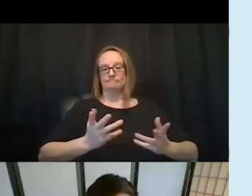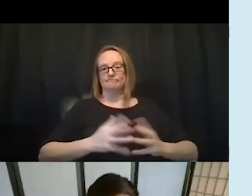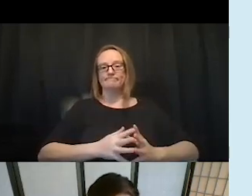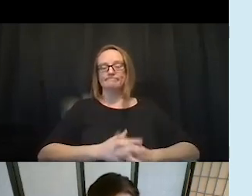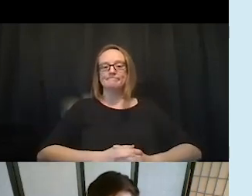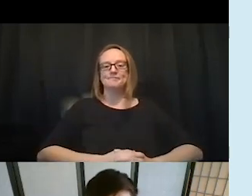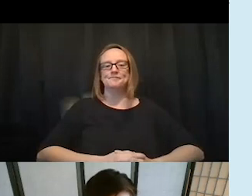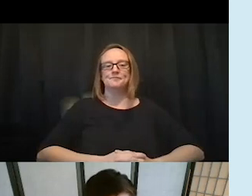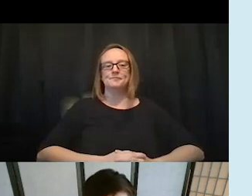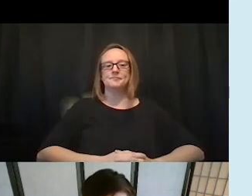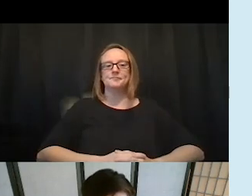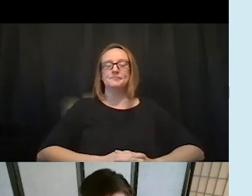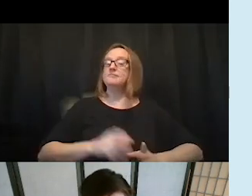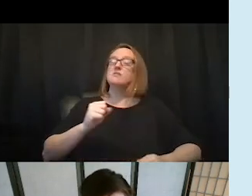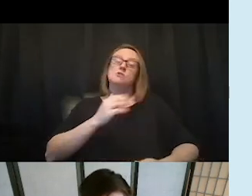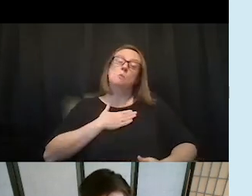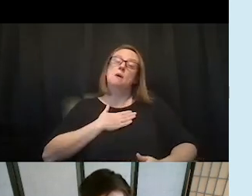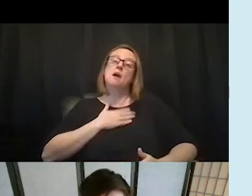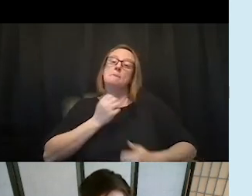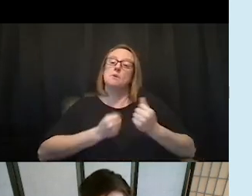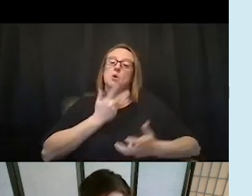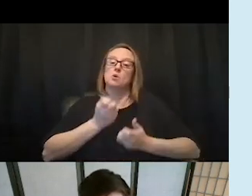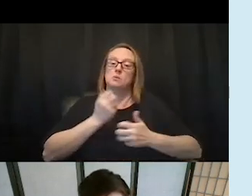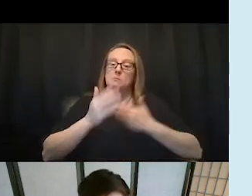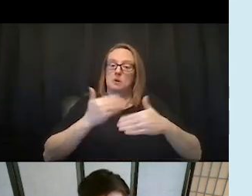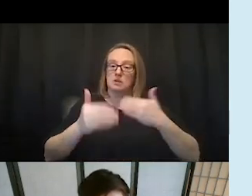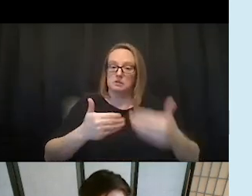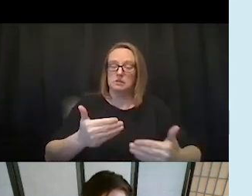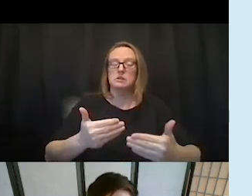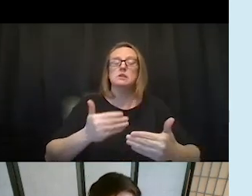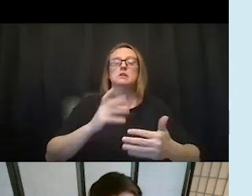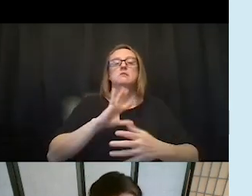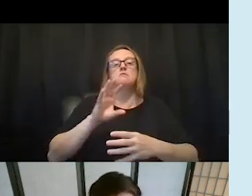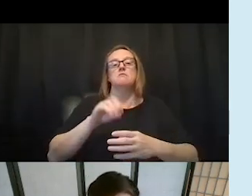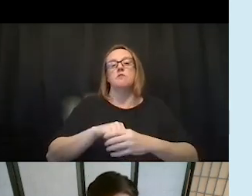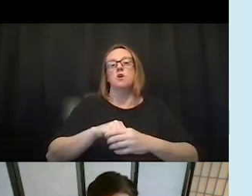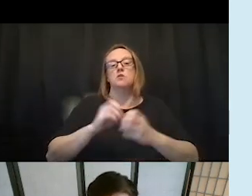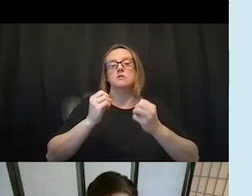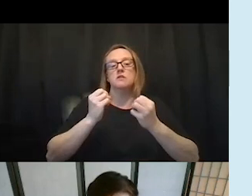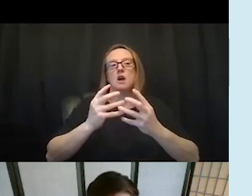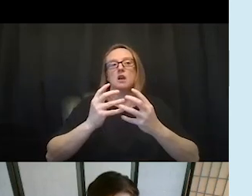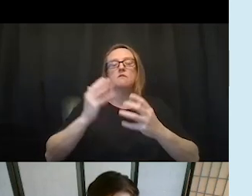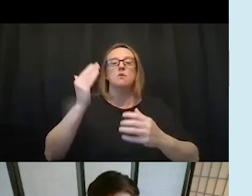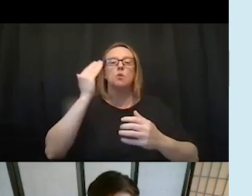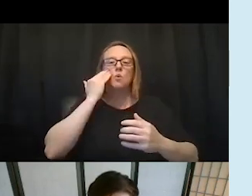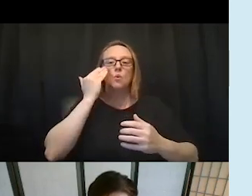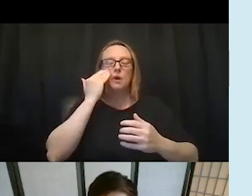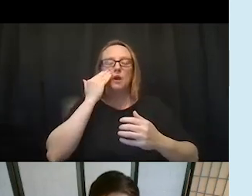So yeah, my poetry process involves a lot of building awareness of what I'm feeling on a daily